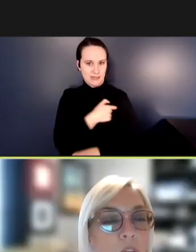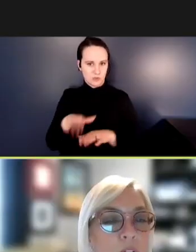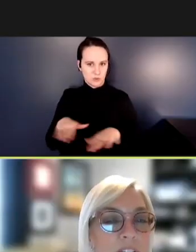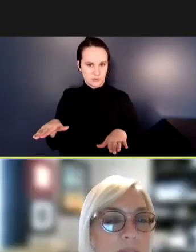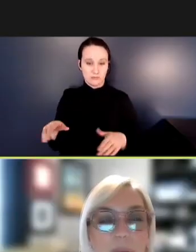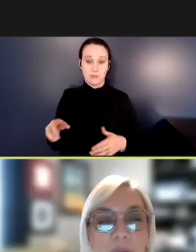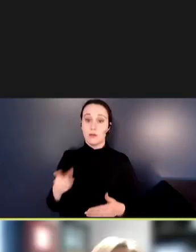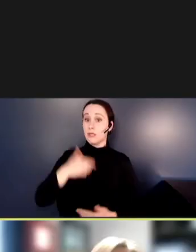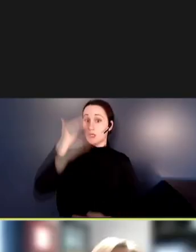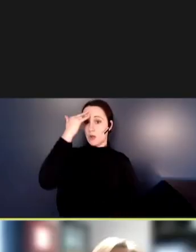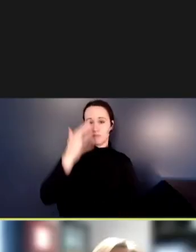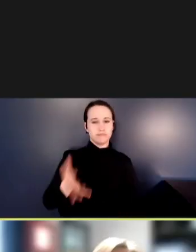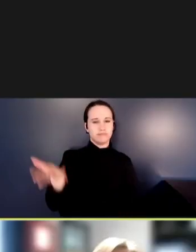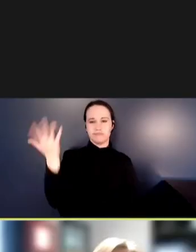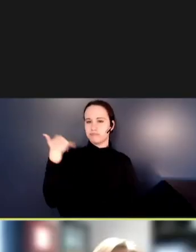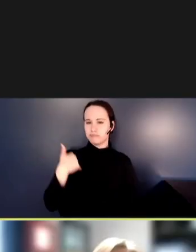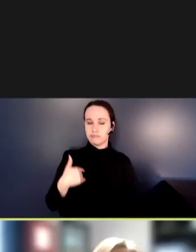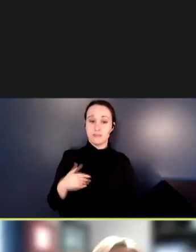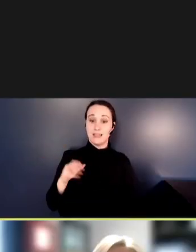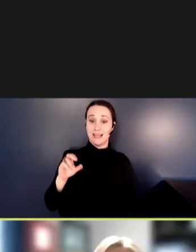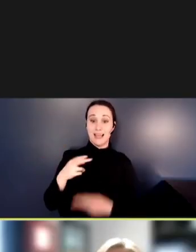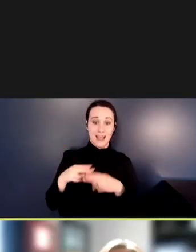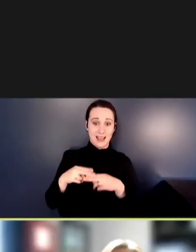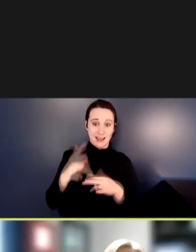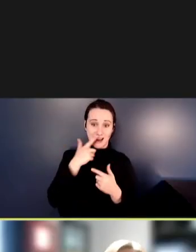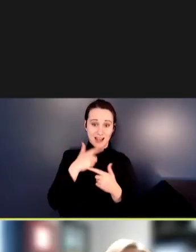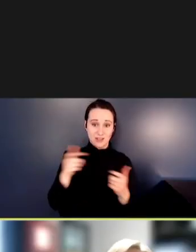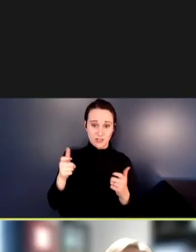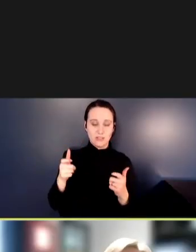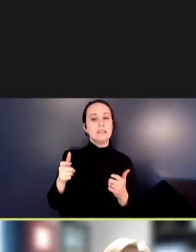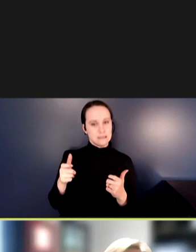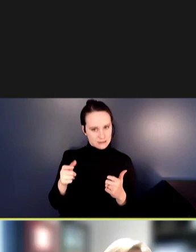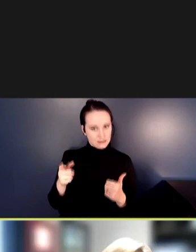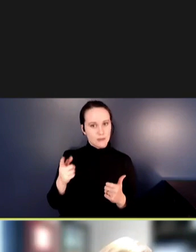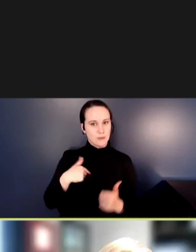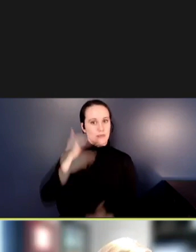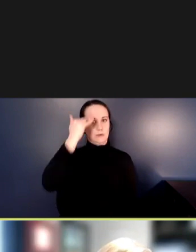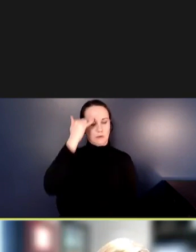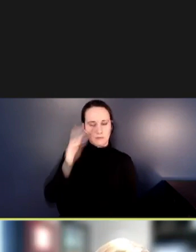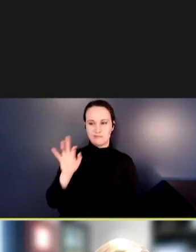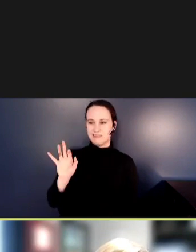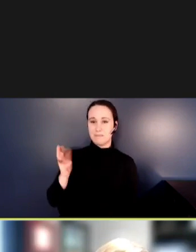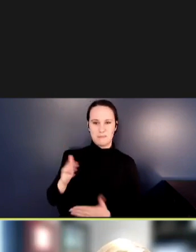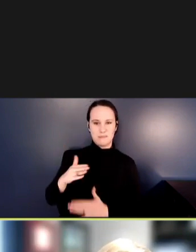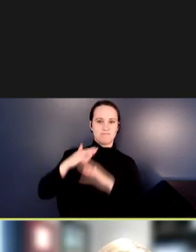a long time ago that egg allergy was considered a contraindication, but of course, no longer it